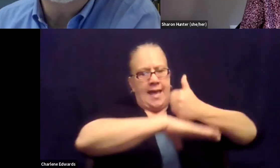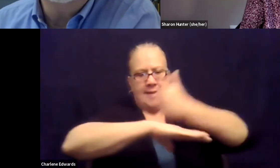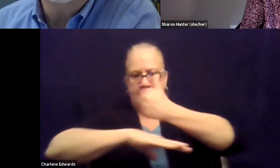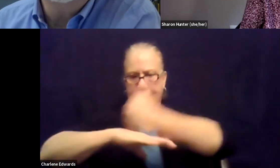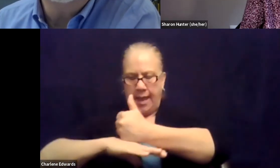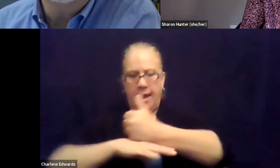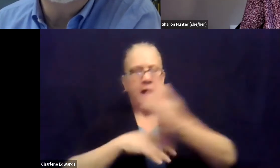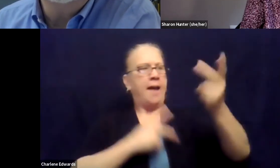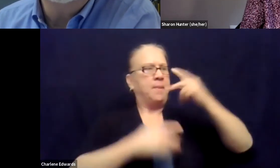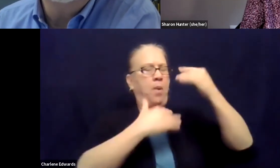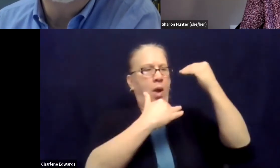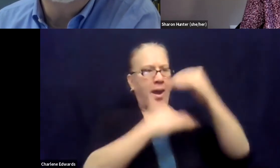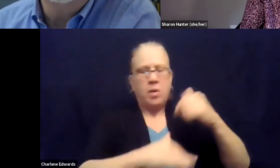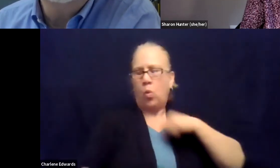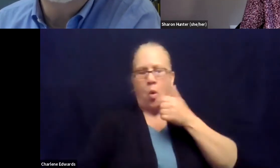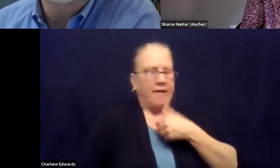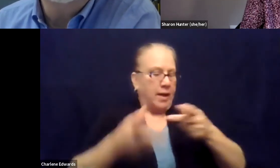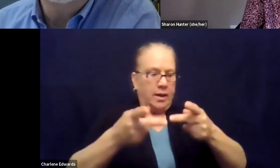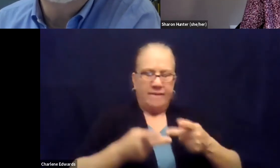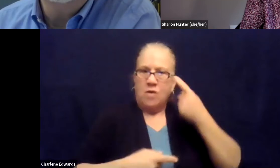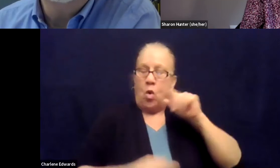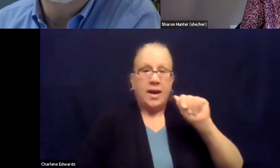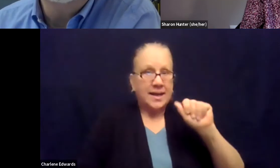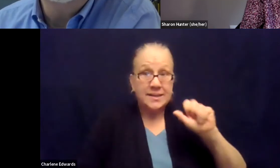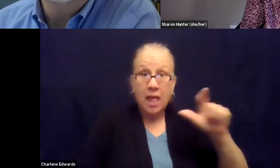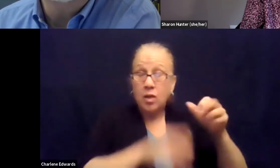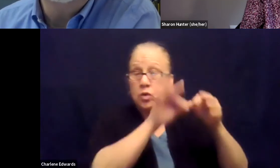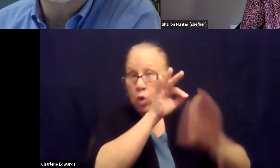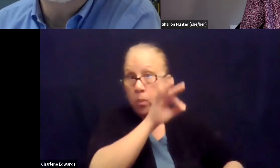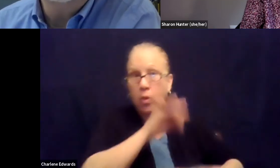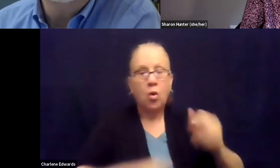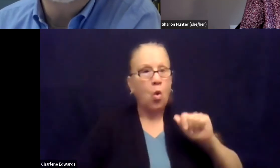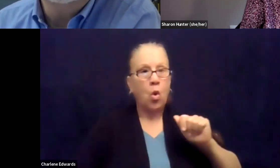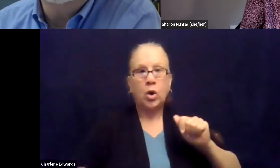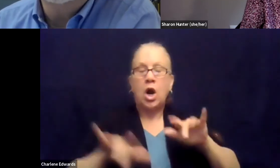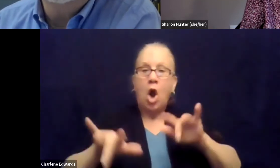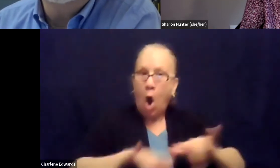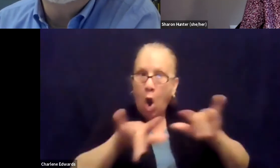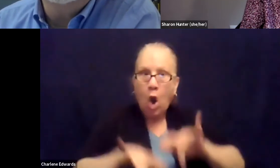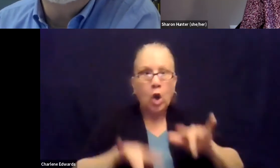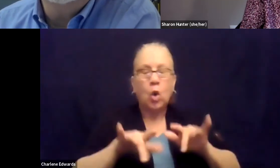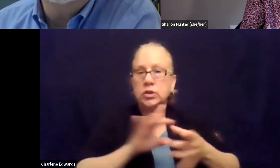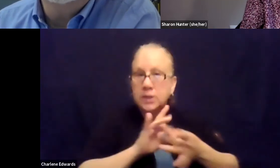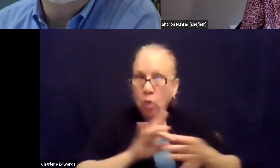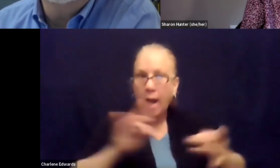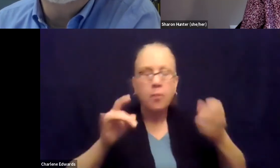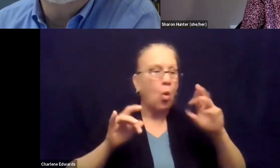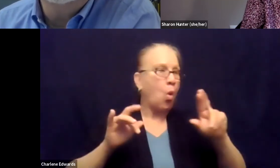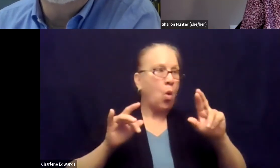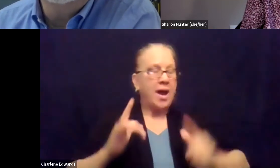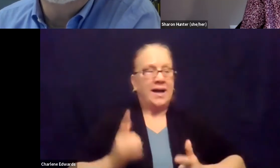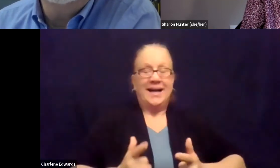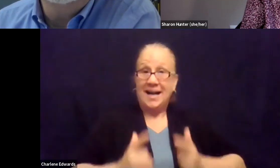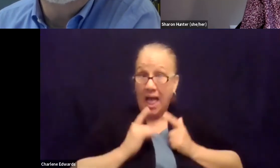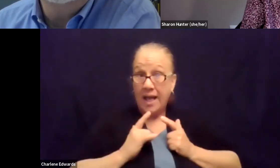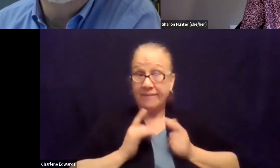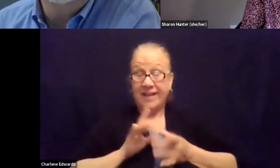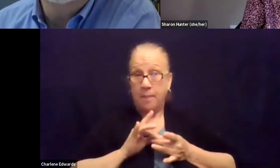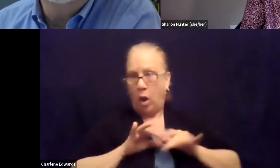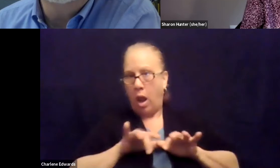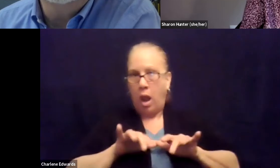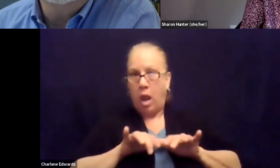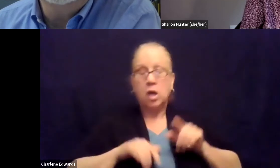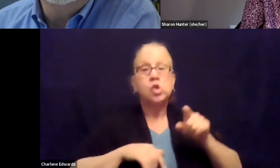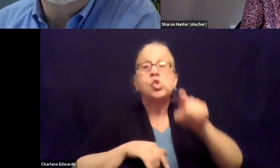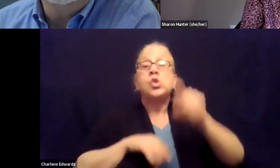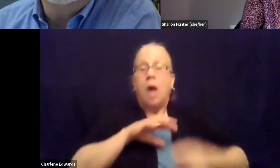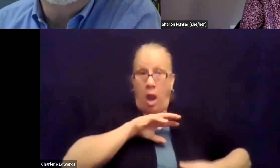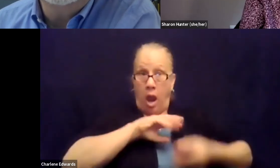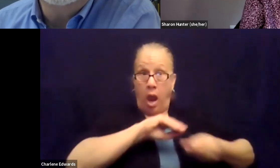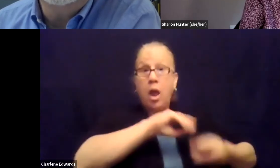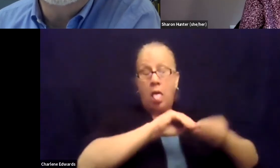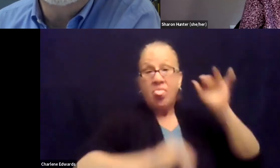so we don't have a spot for a live captioner or ASL interpreter. This is the time for